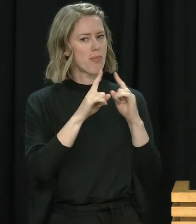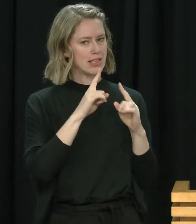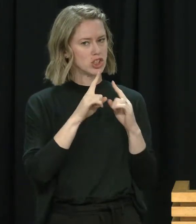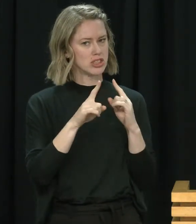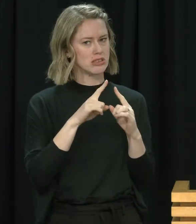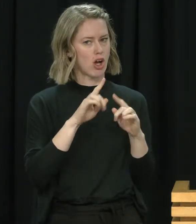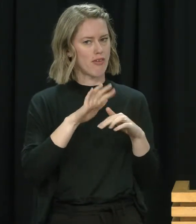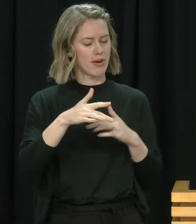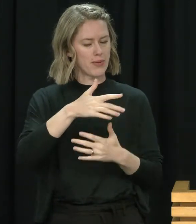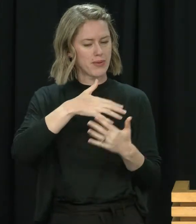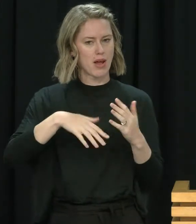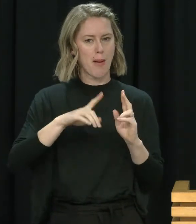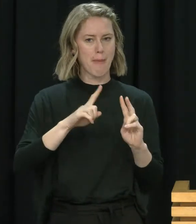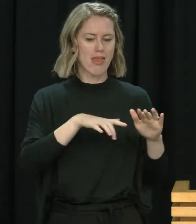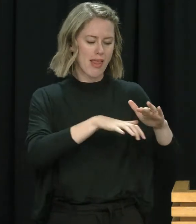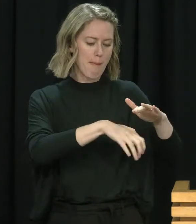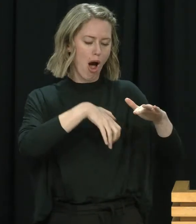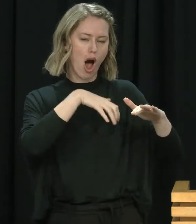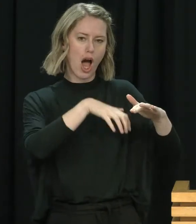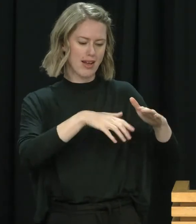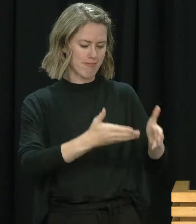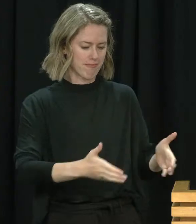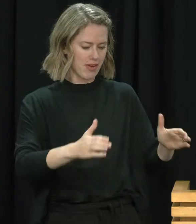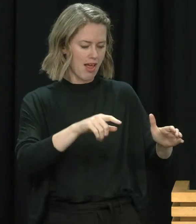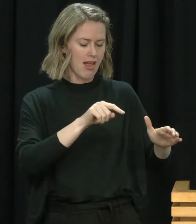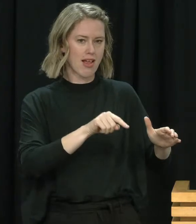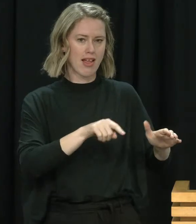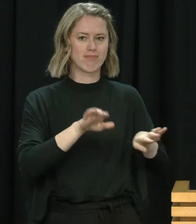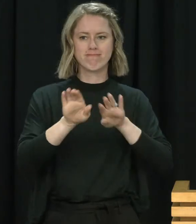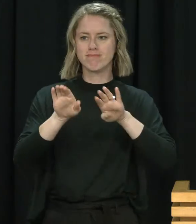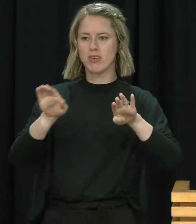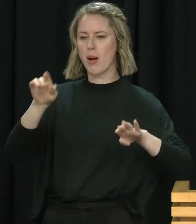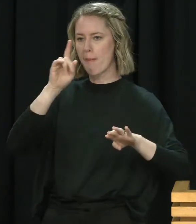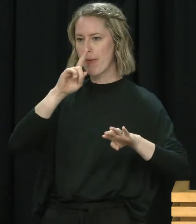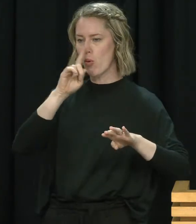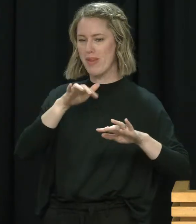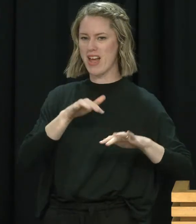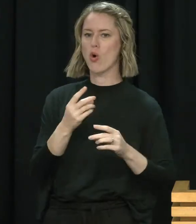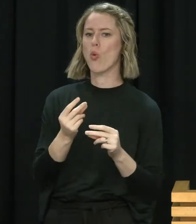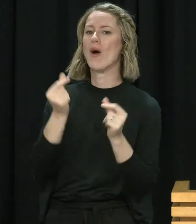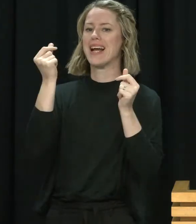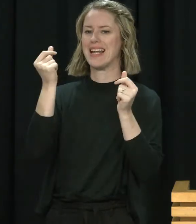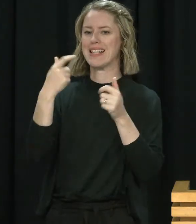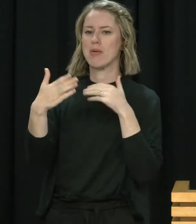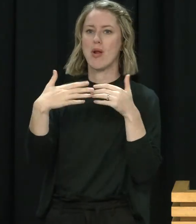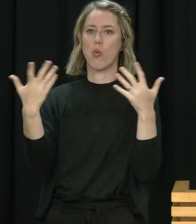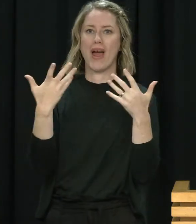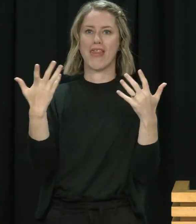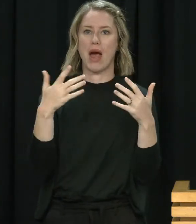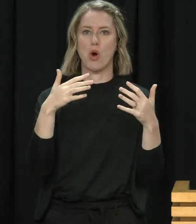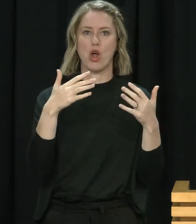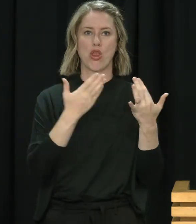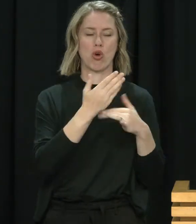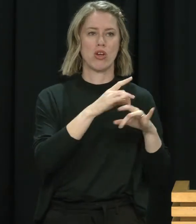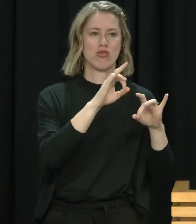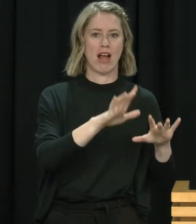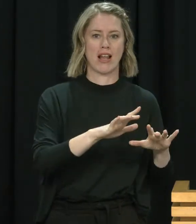for them. Can you tell us how long they from were in the community before they went into isolation? I don't